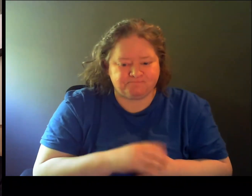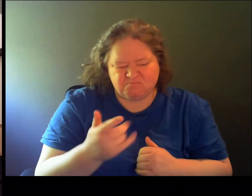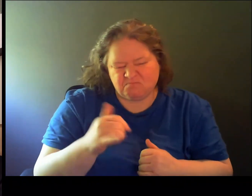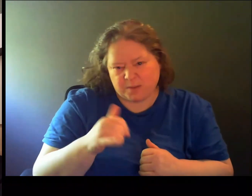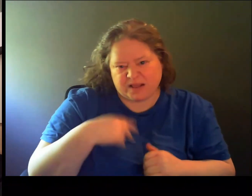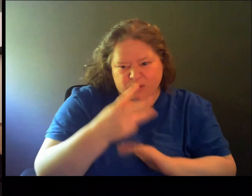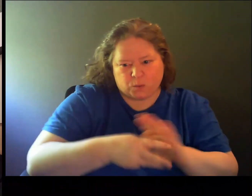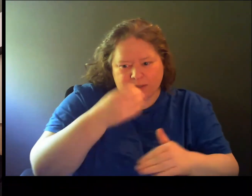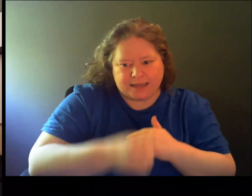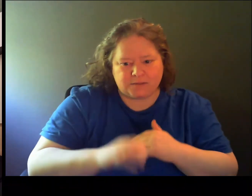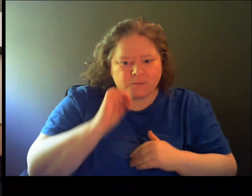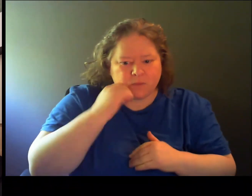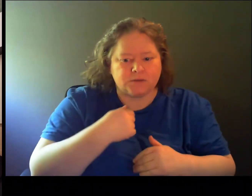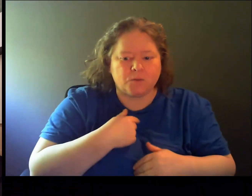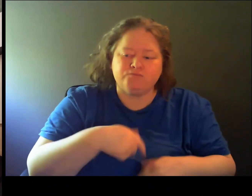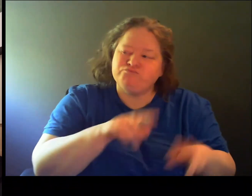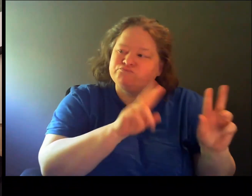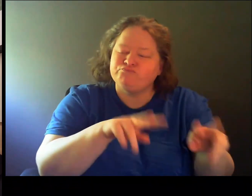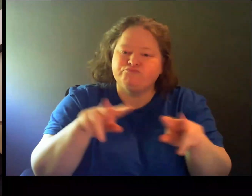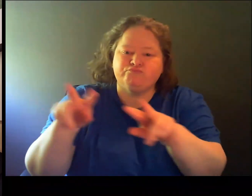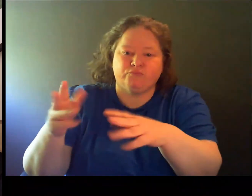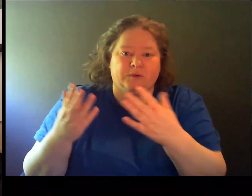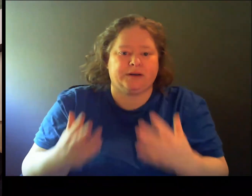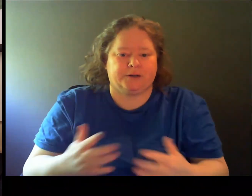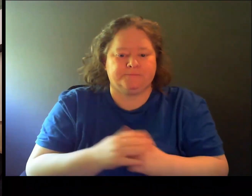maybe at the weekend, because I’m going to do a bit of sightseeing.